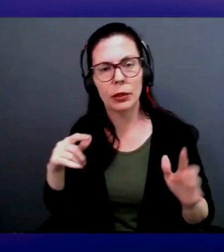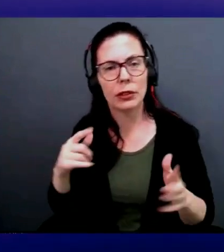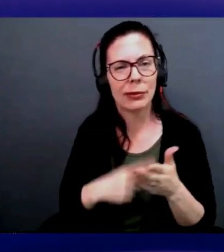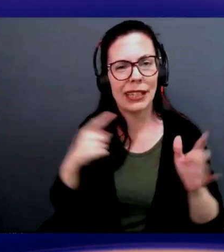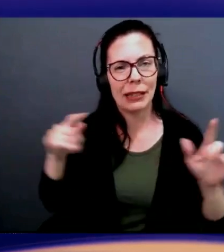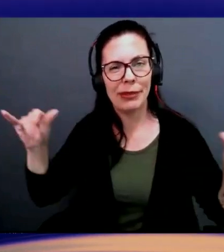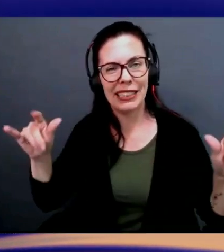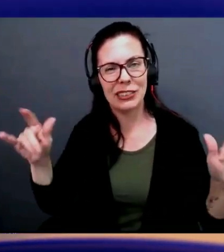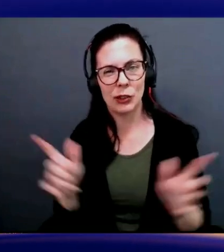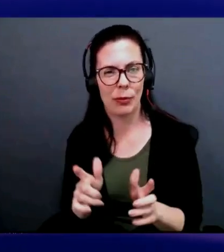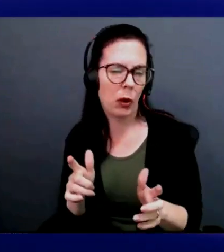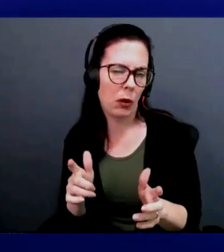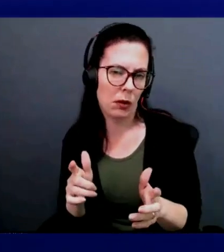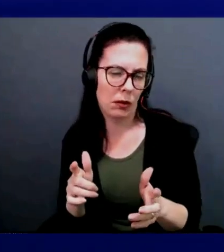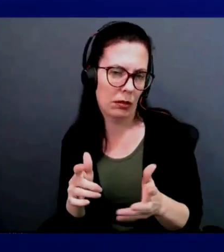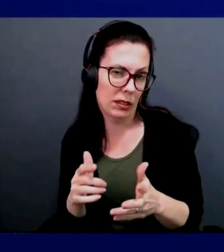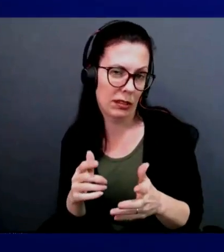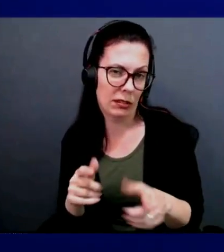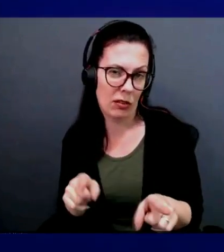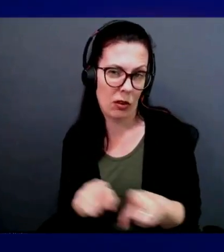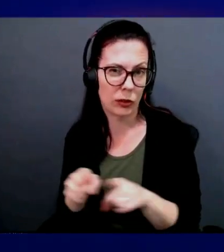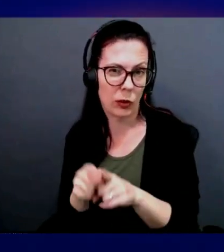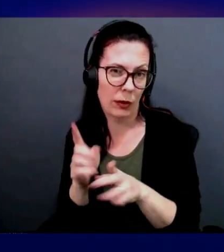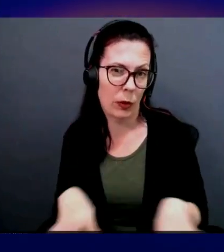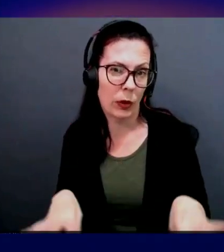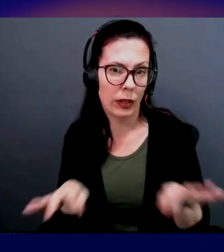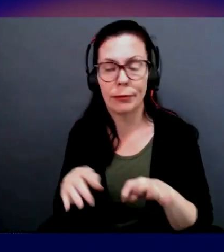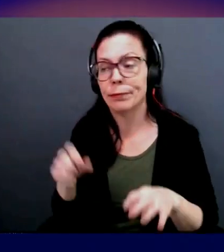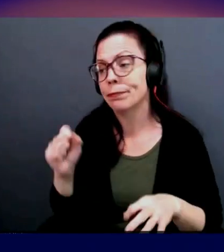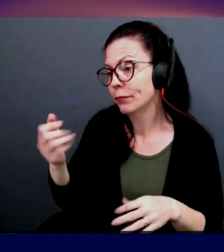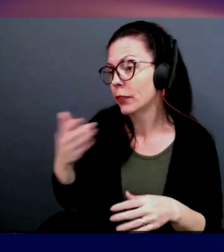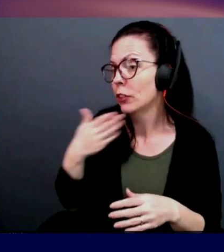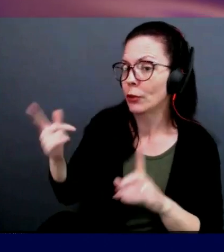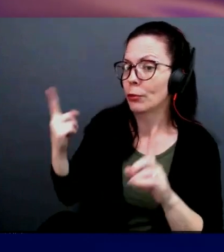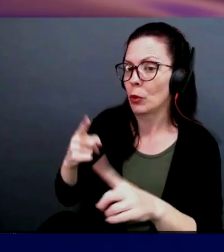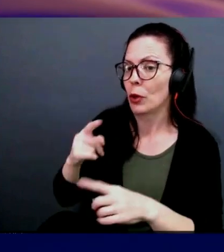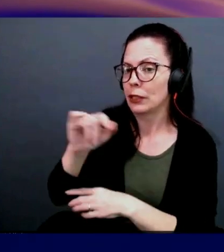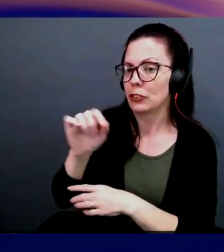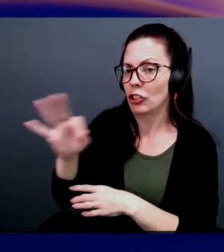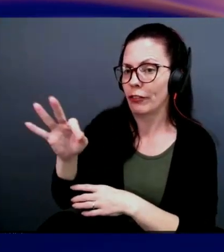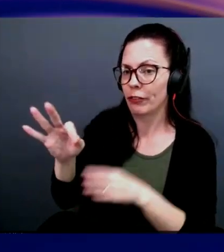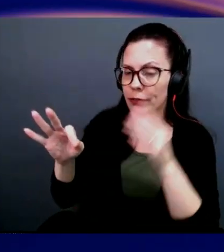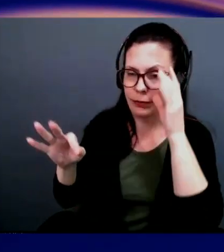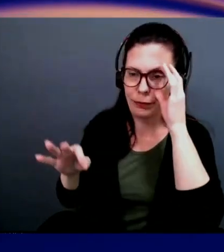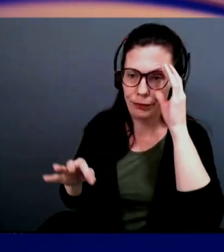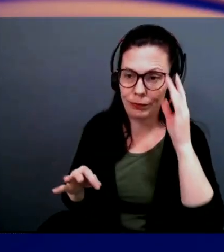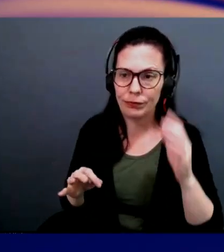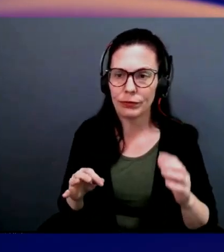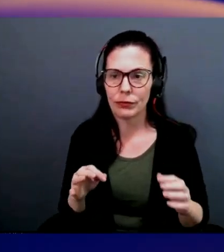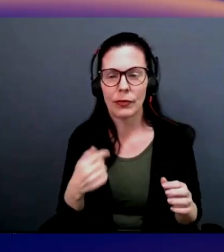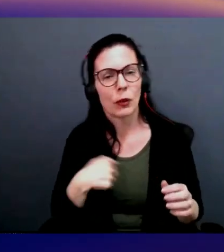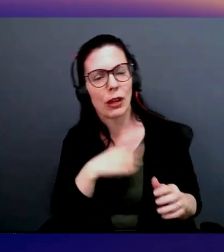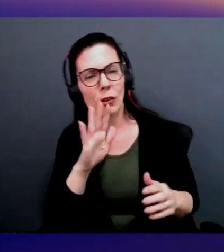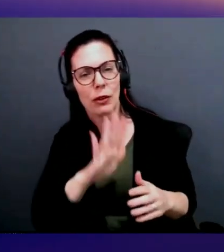Yeah, that's a very good point, Jeff. For sure. We've got about a minute left here.